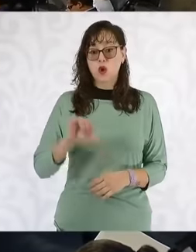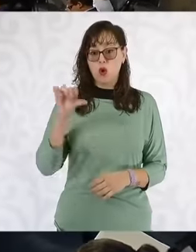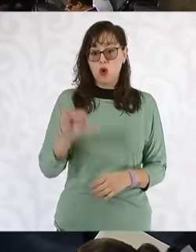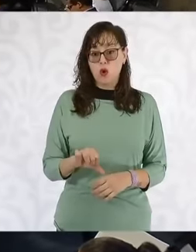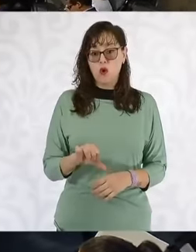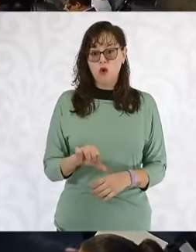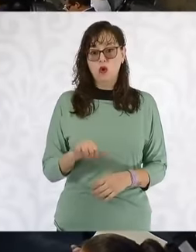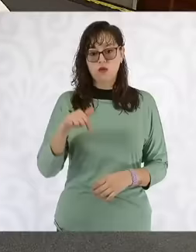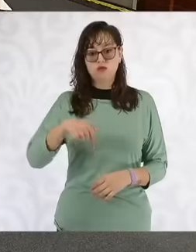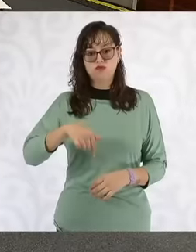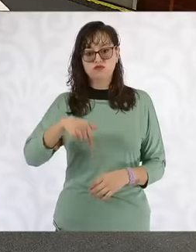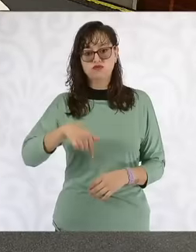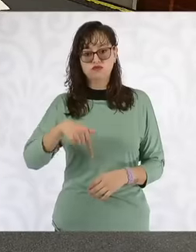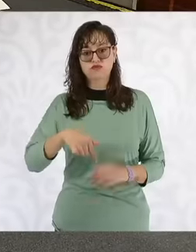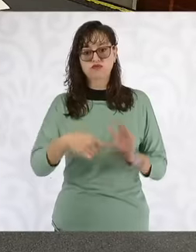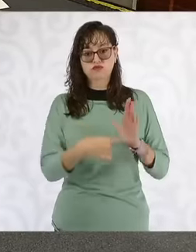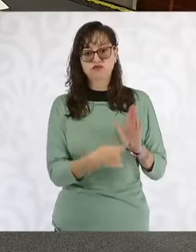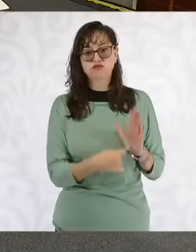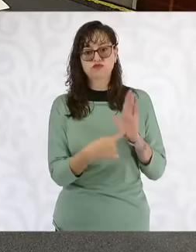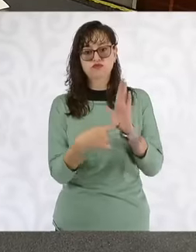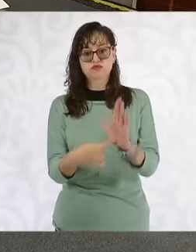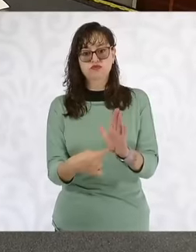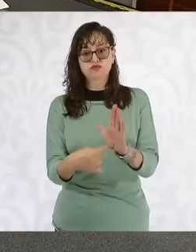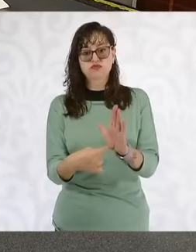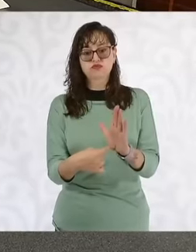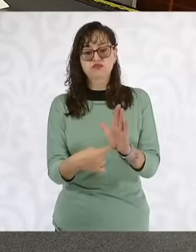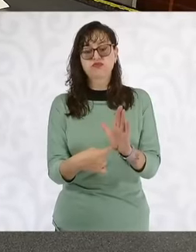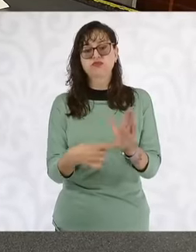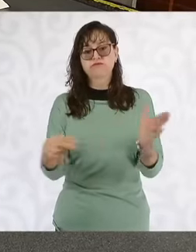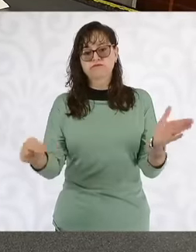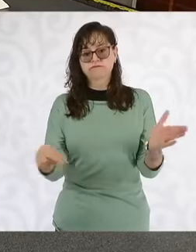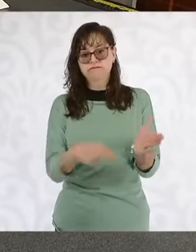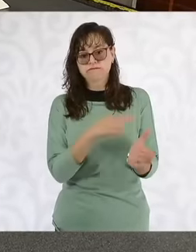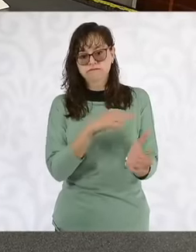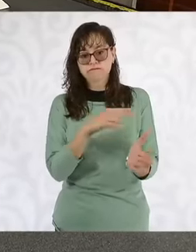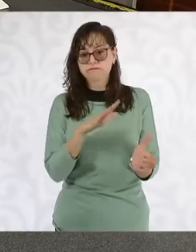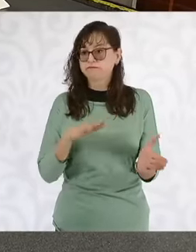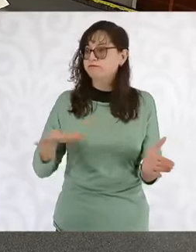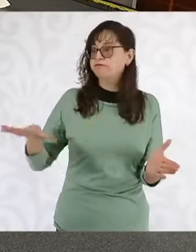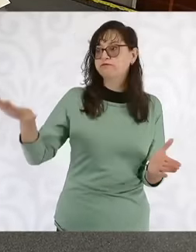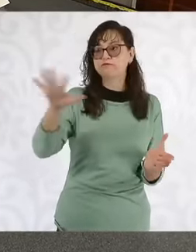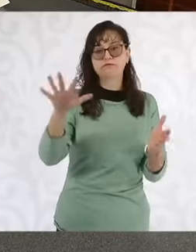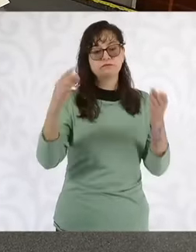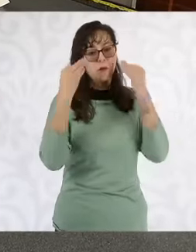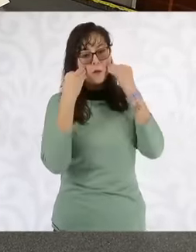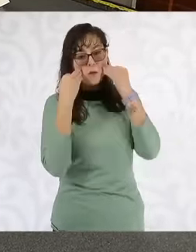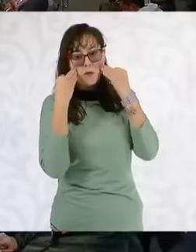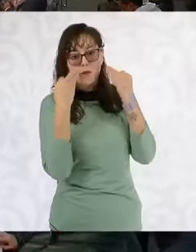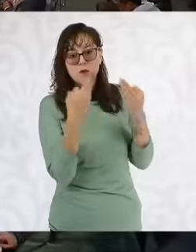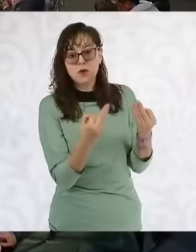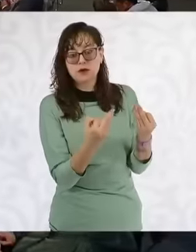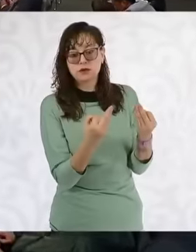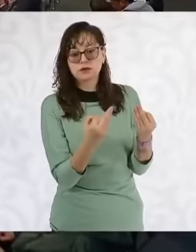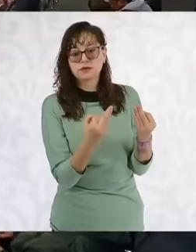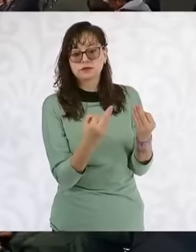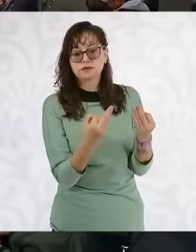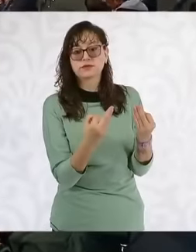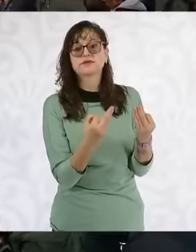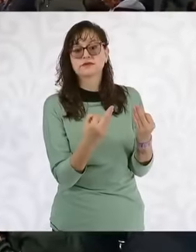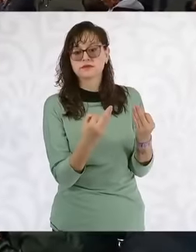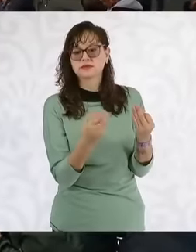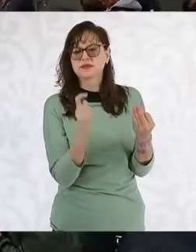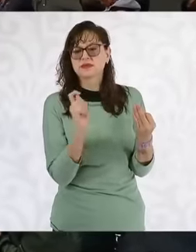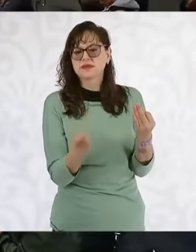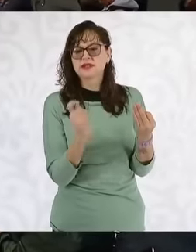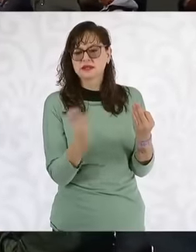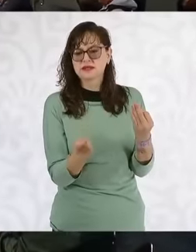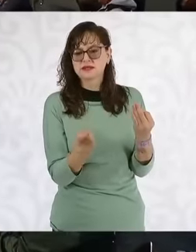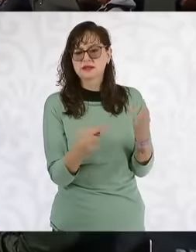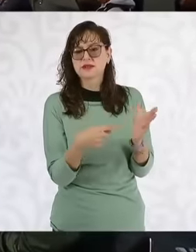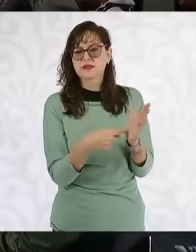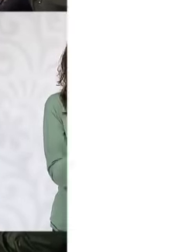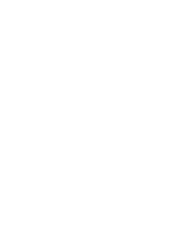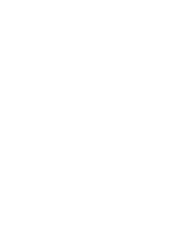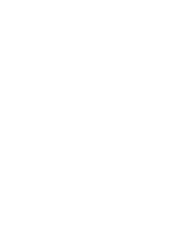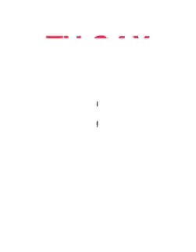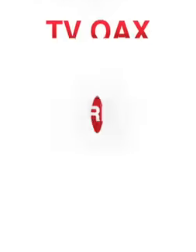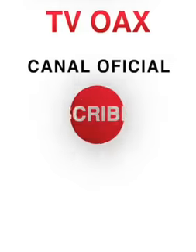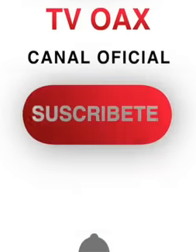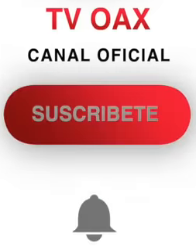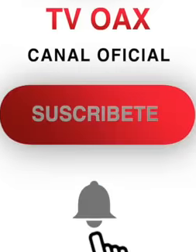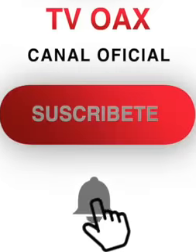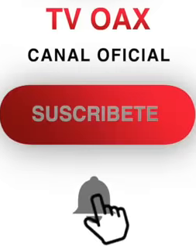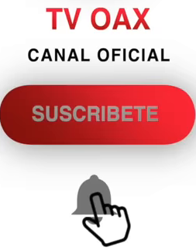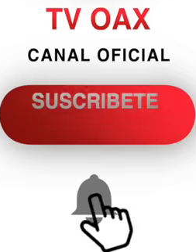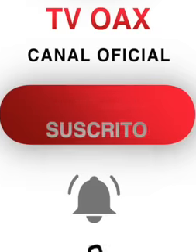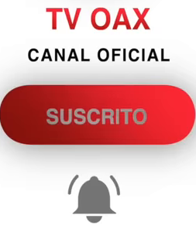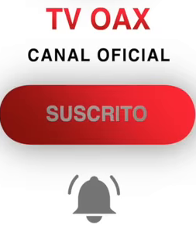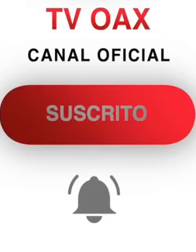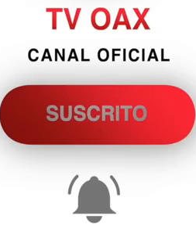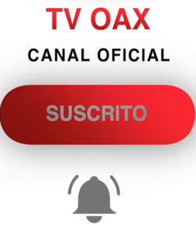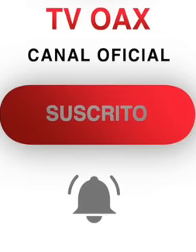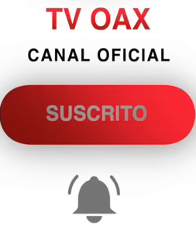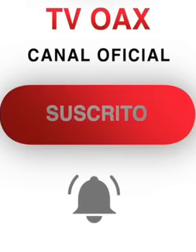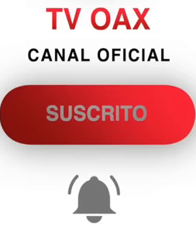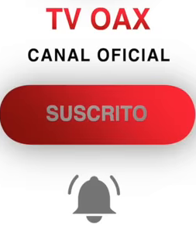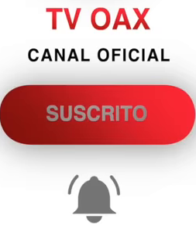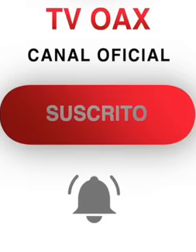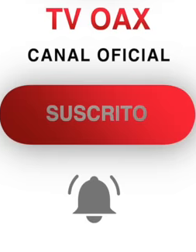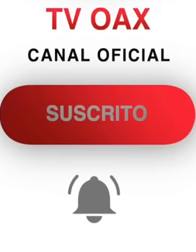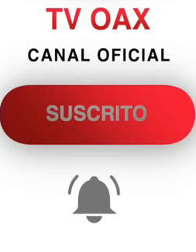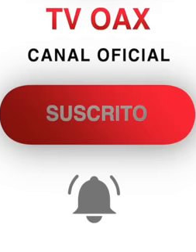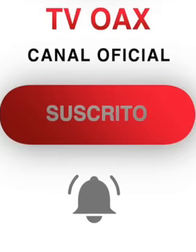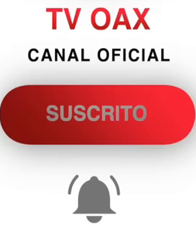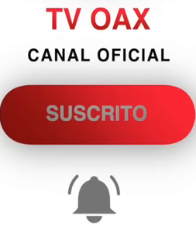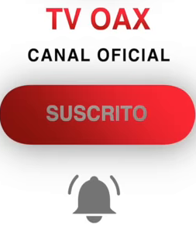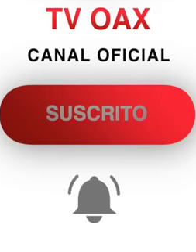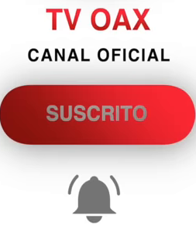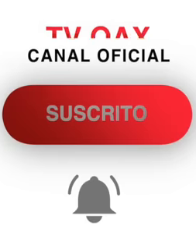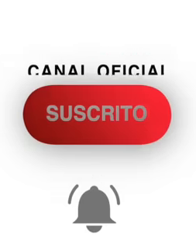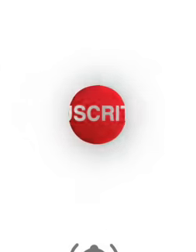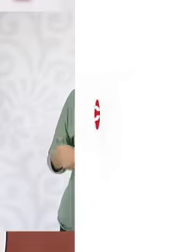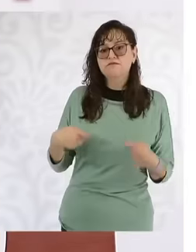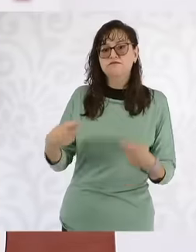of the town The decree that returns to Pemex and CFE to the people of Mexico yesterday it was